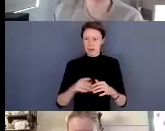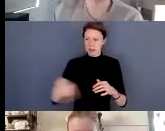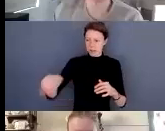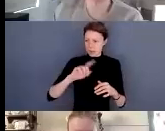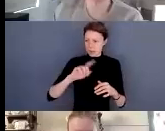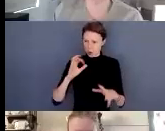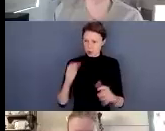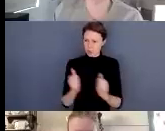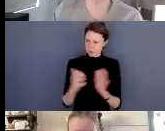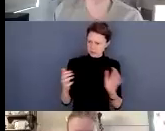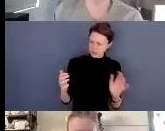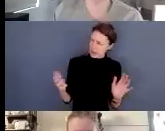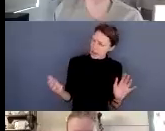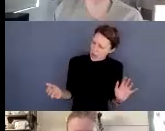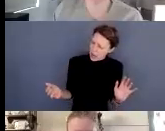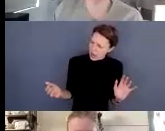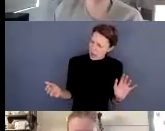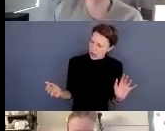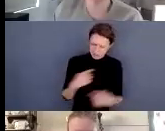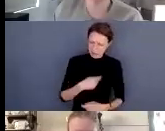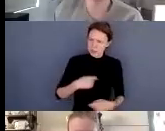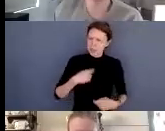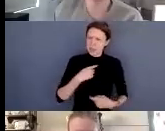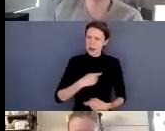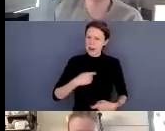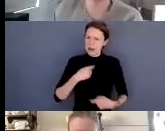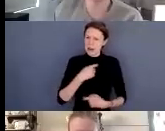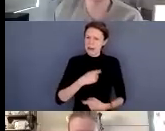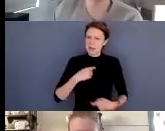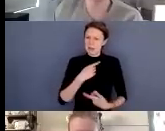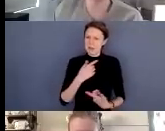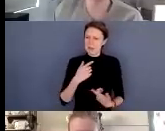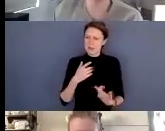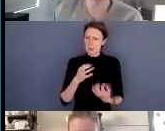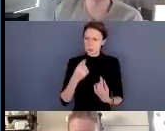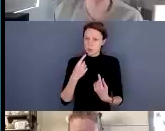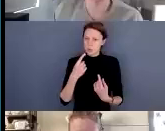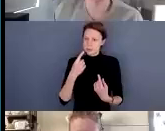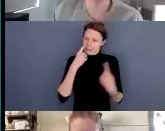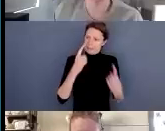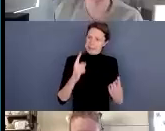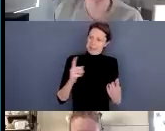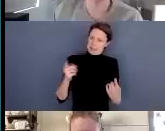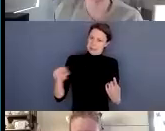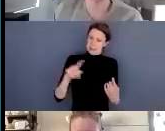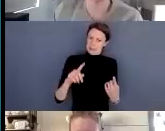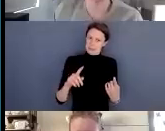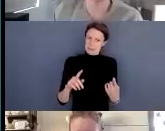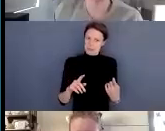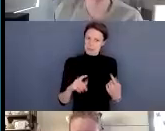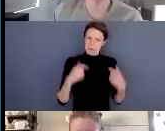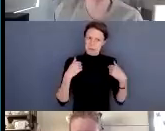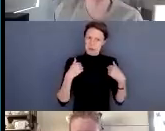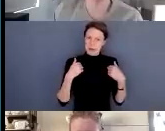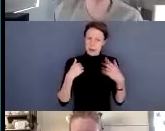in our terms or, you know, in the way we're trying to portray it. So being right in advocacy